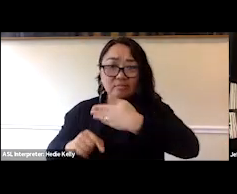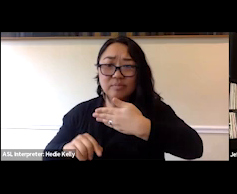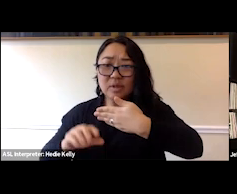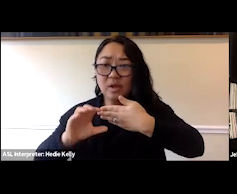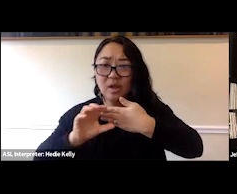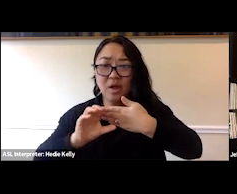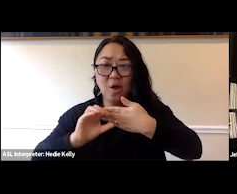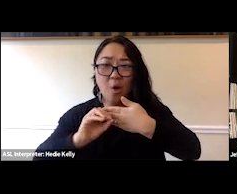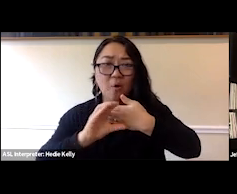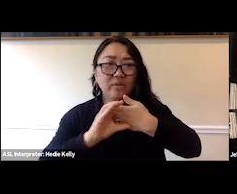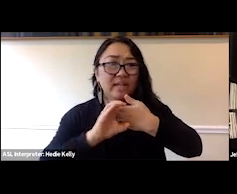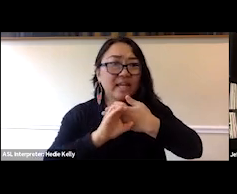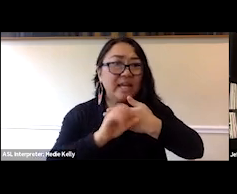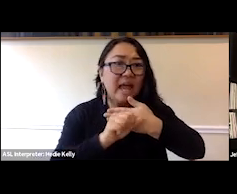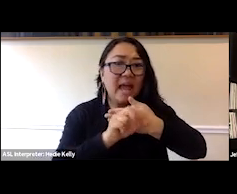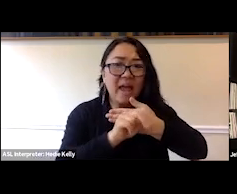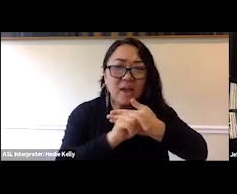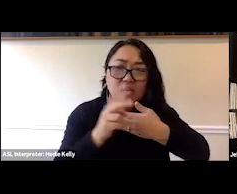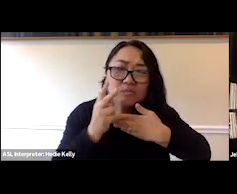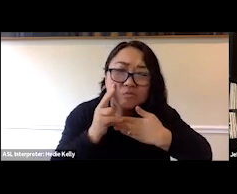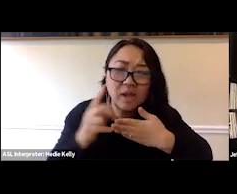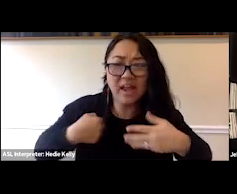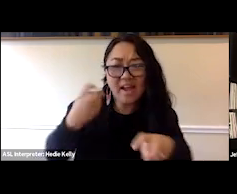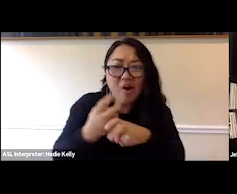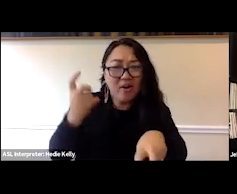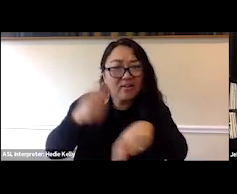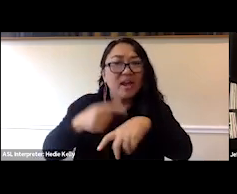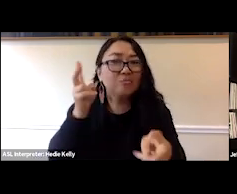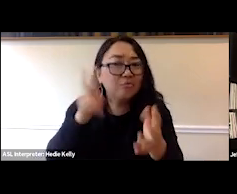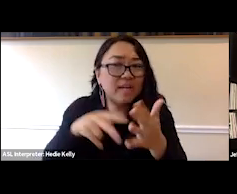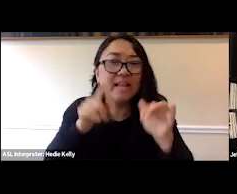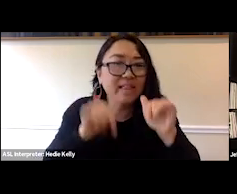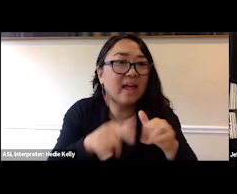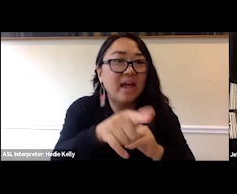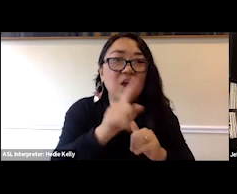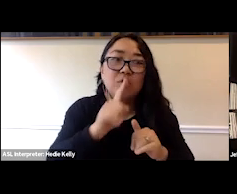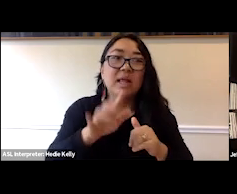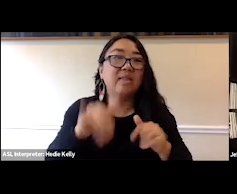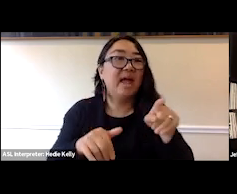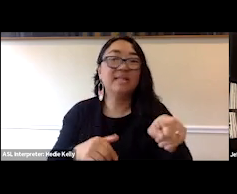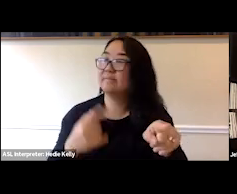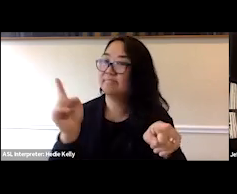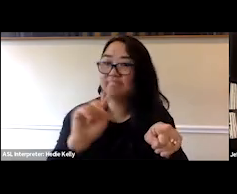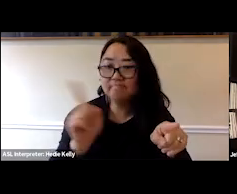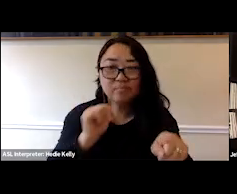have a hard time reading and that's labeled as a don't. But in the next image,